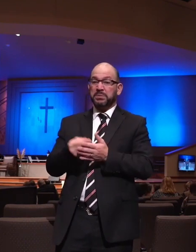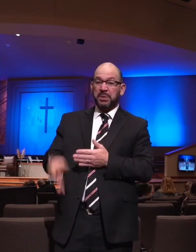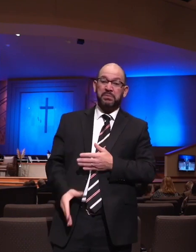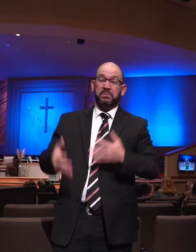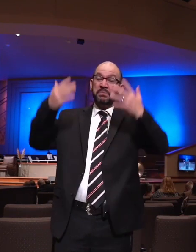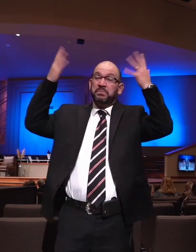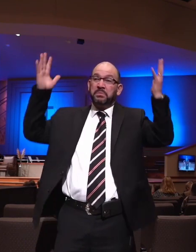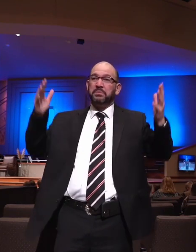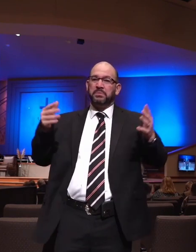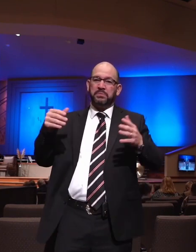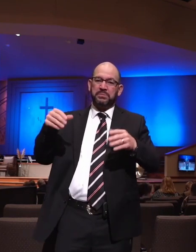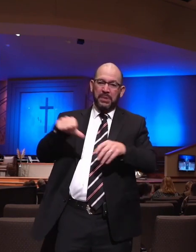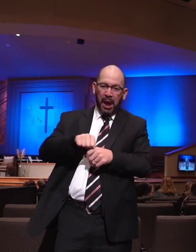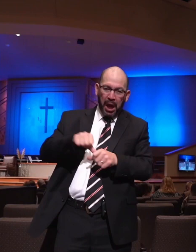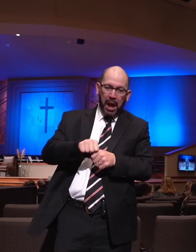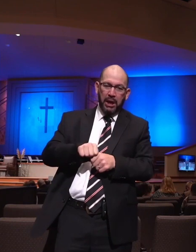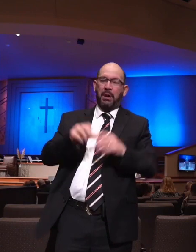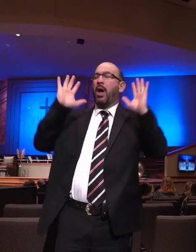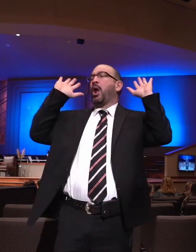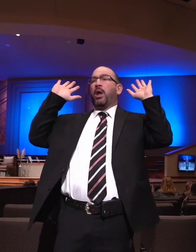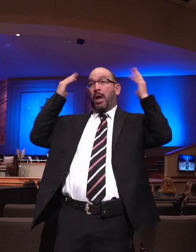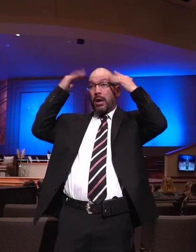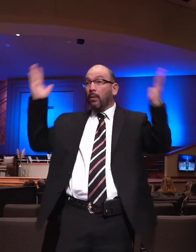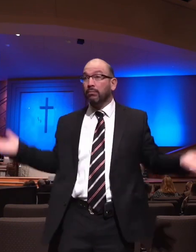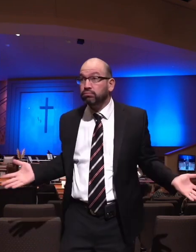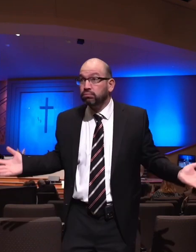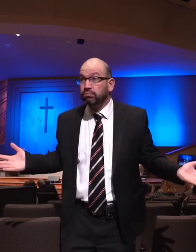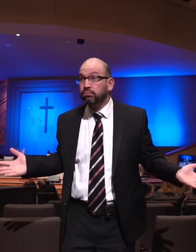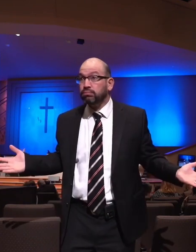paying for gas or something like I don't know I don't know what it's going to be